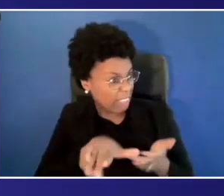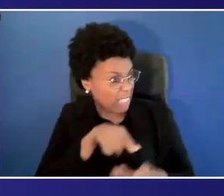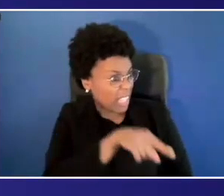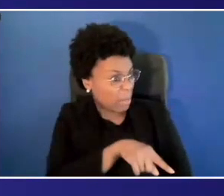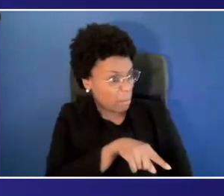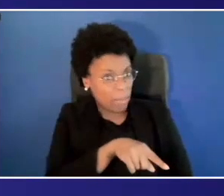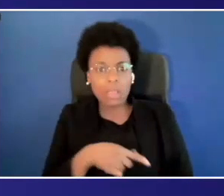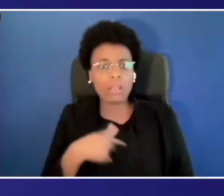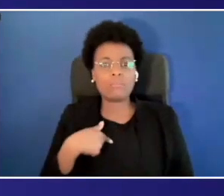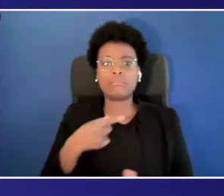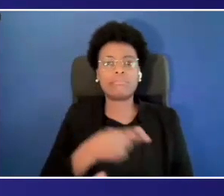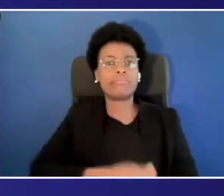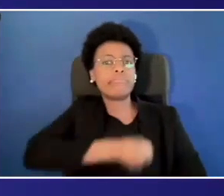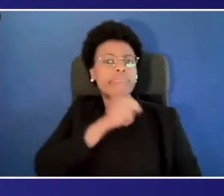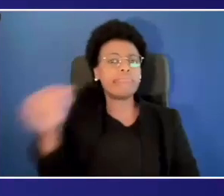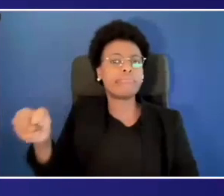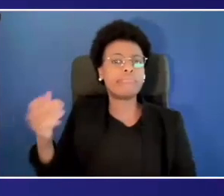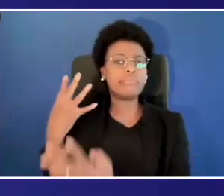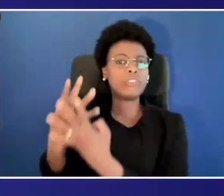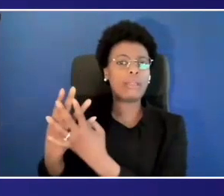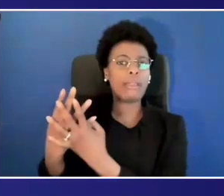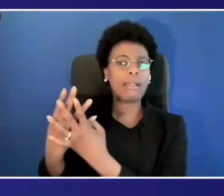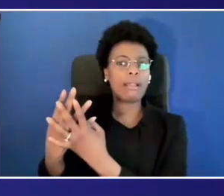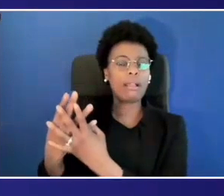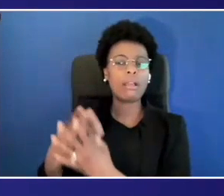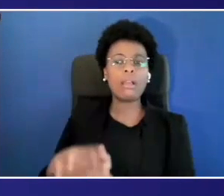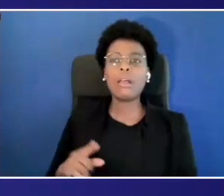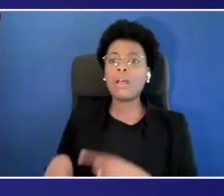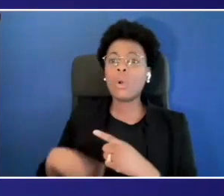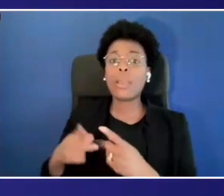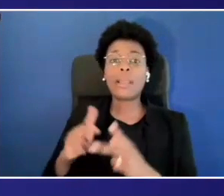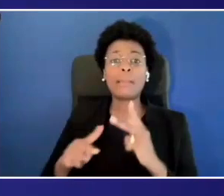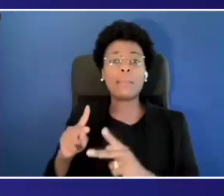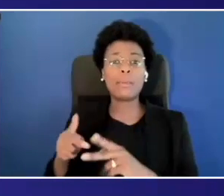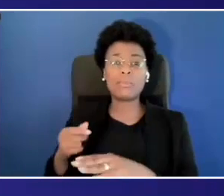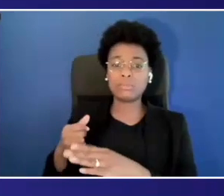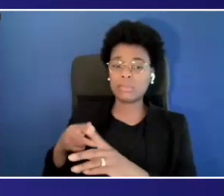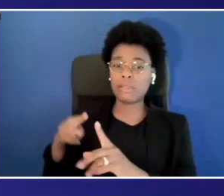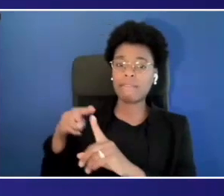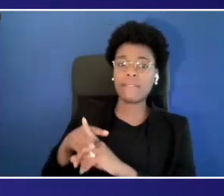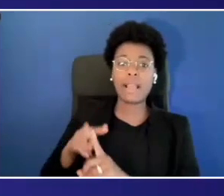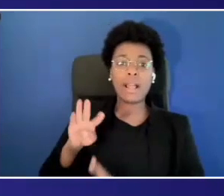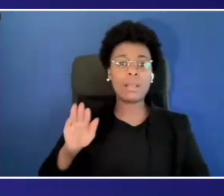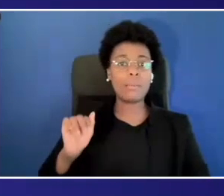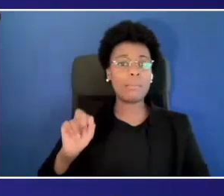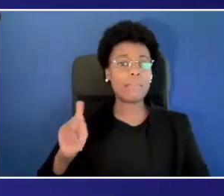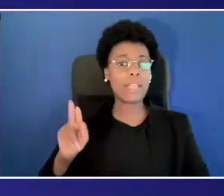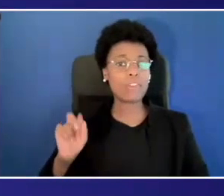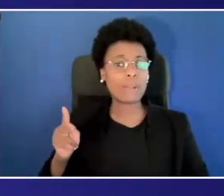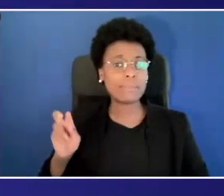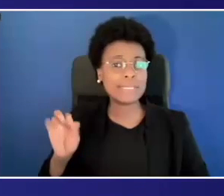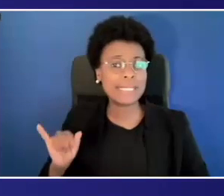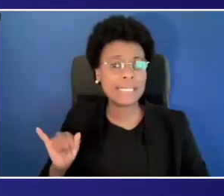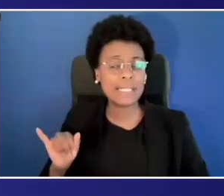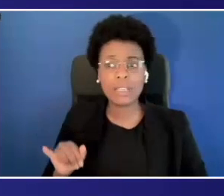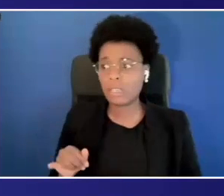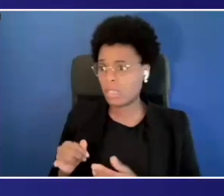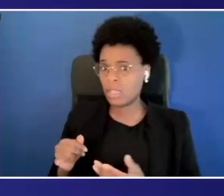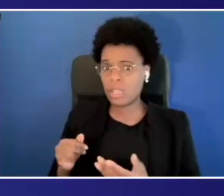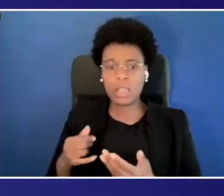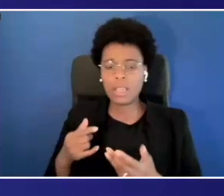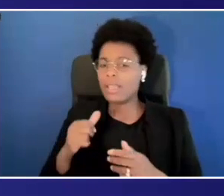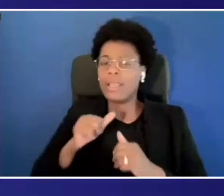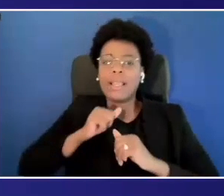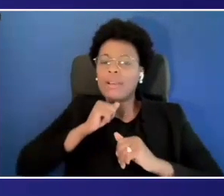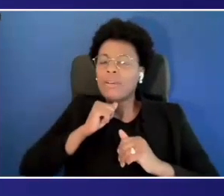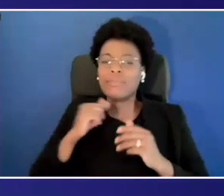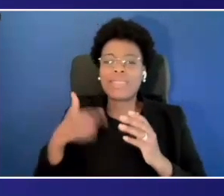When politicians in our country have filed bankruptcy and seek to prey on those second phones in public service, we have lost sight of the Gobi principle.